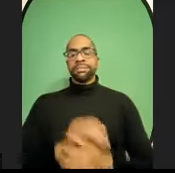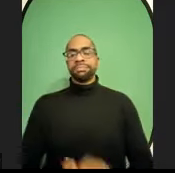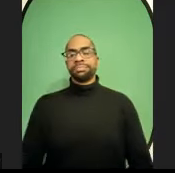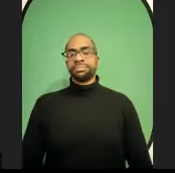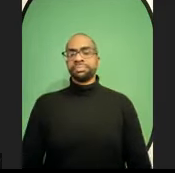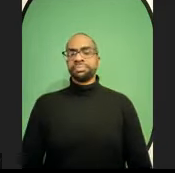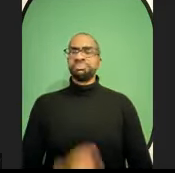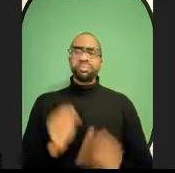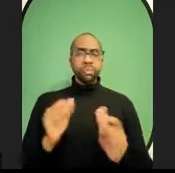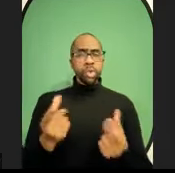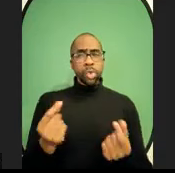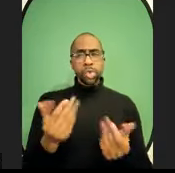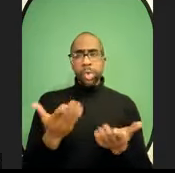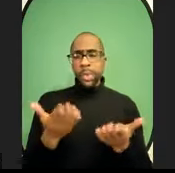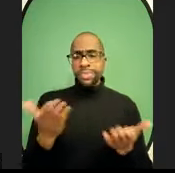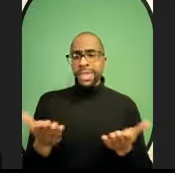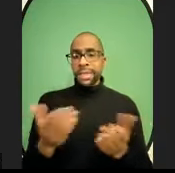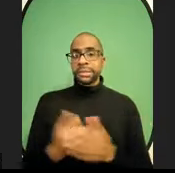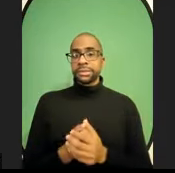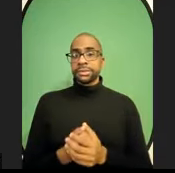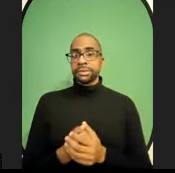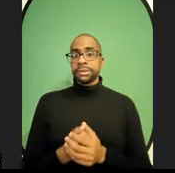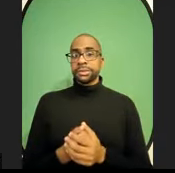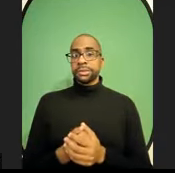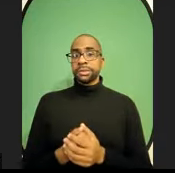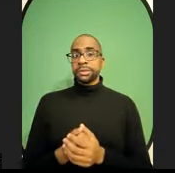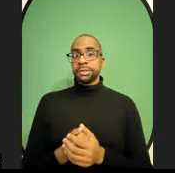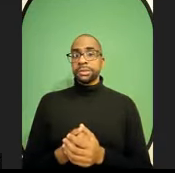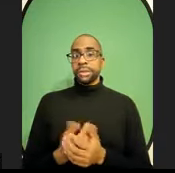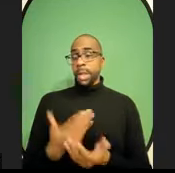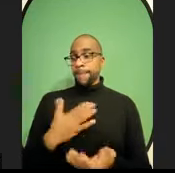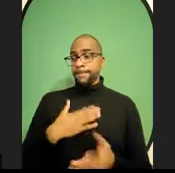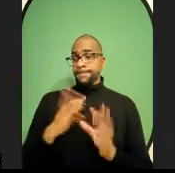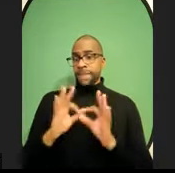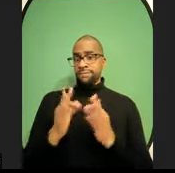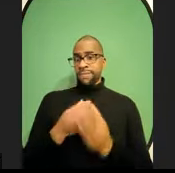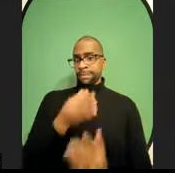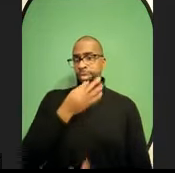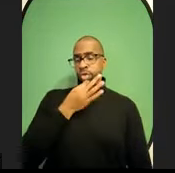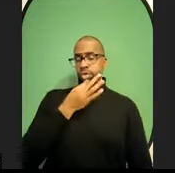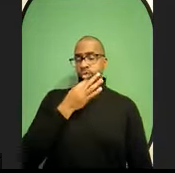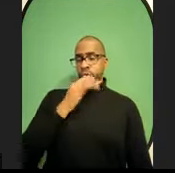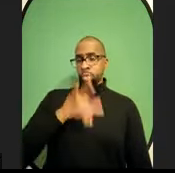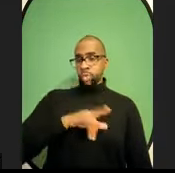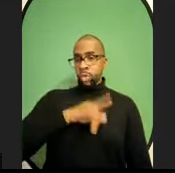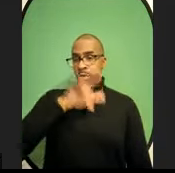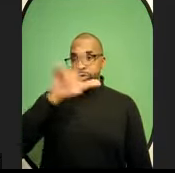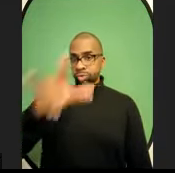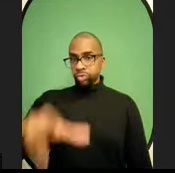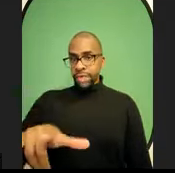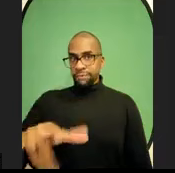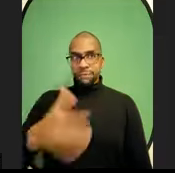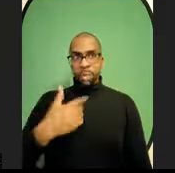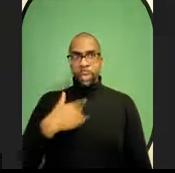So that would be the ideal time. um, you know um, you know, you can always do things to mitigate like things to mitigate like we're actually traveling to see family in Peru because we